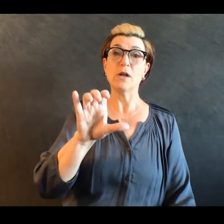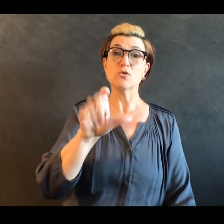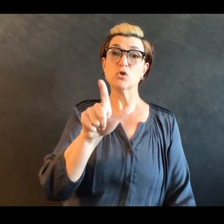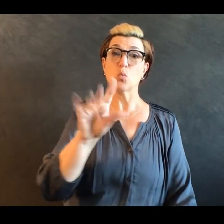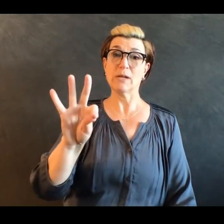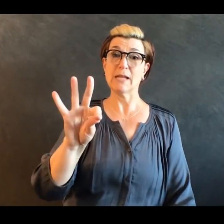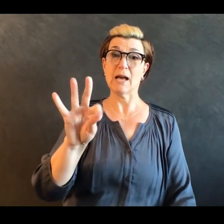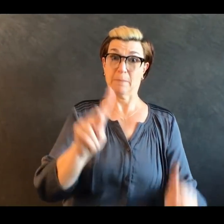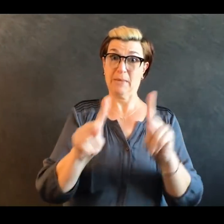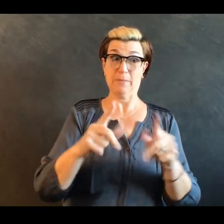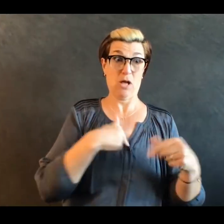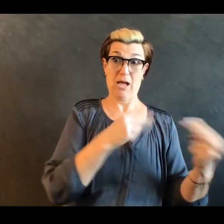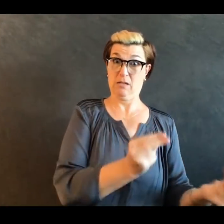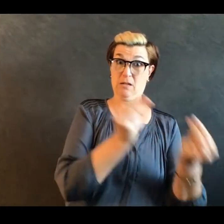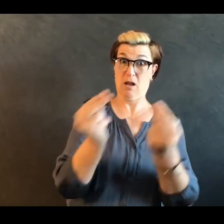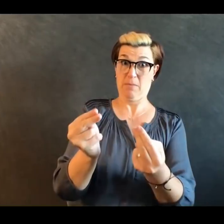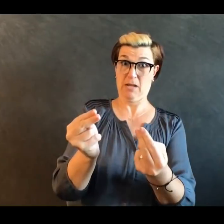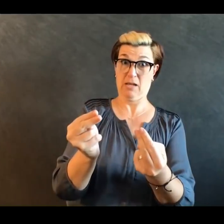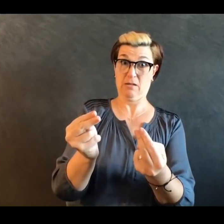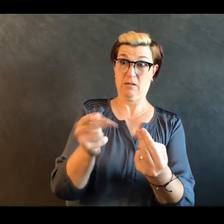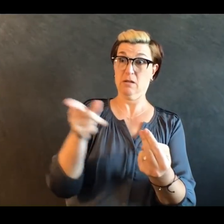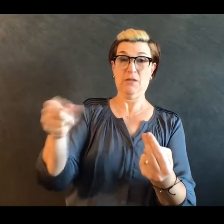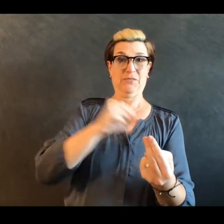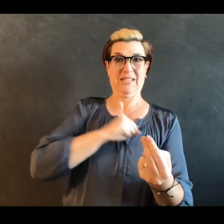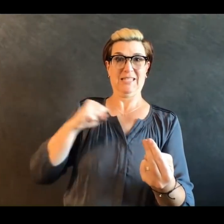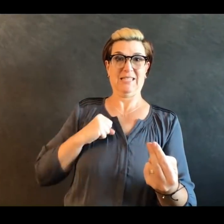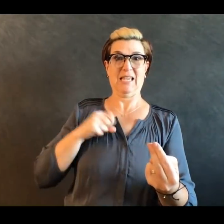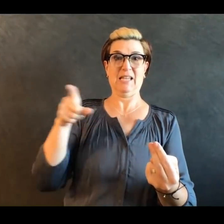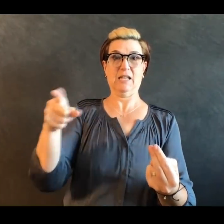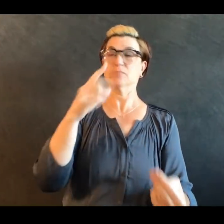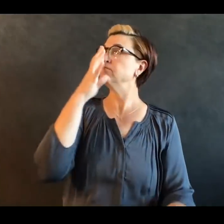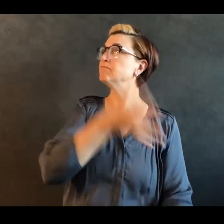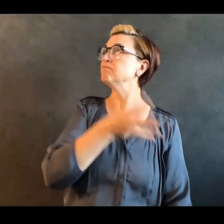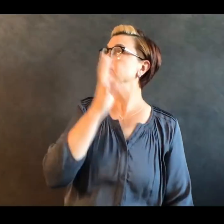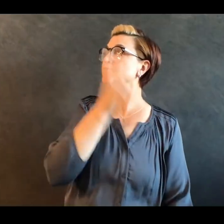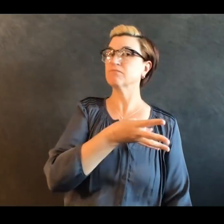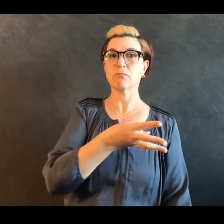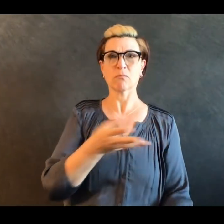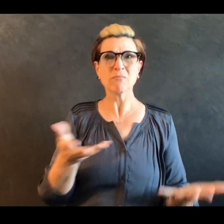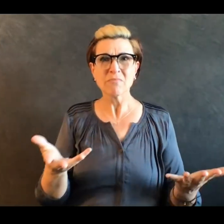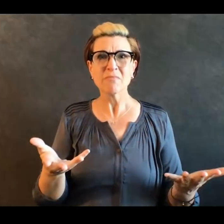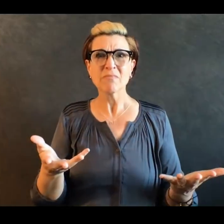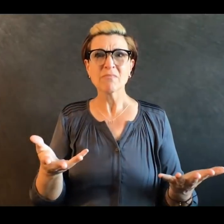partisan obstruction many are nominated for vacancies that must be filled to